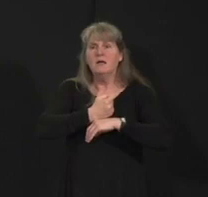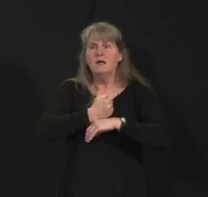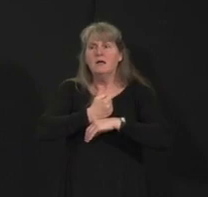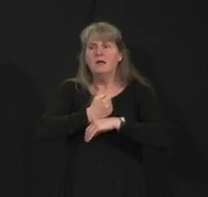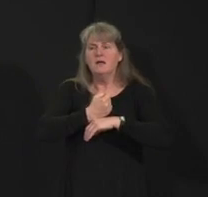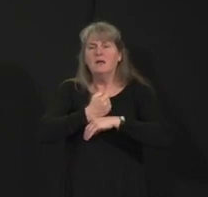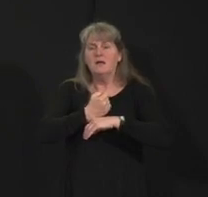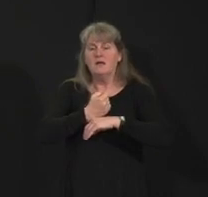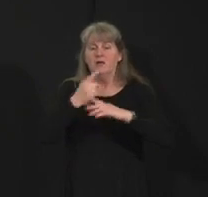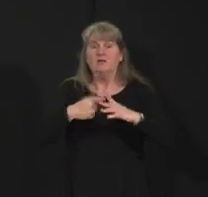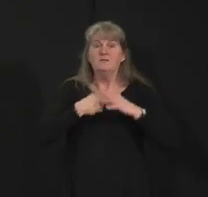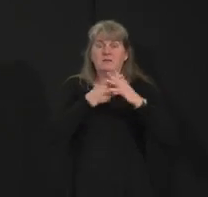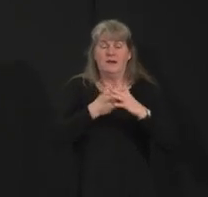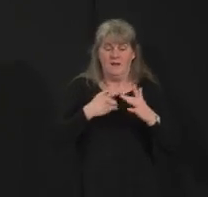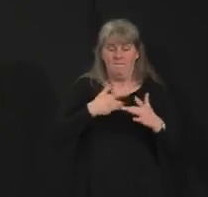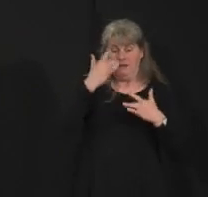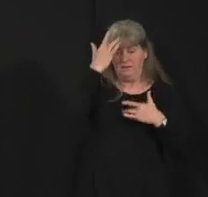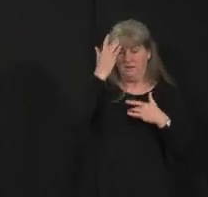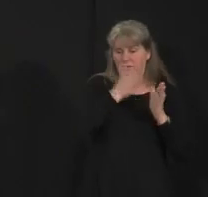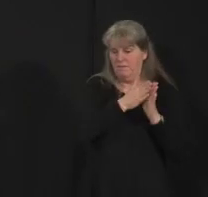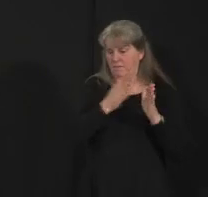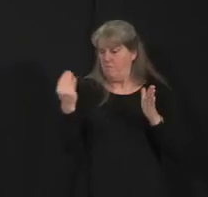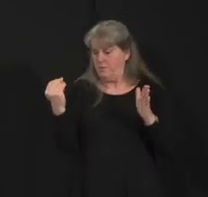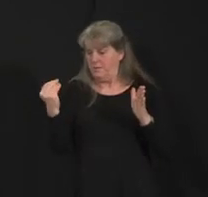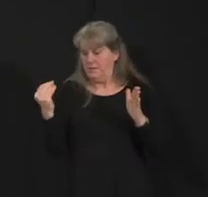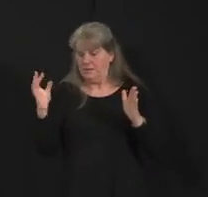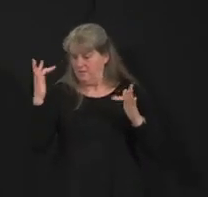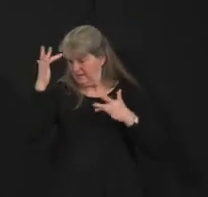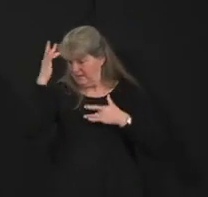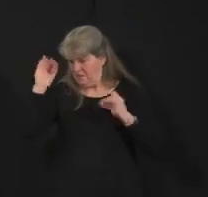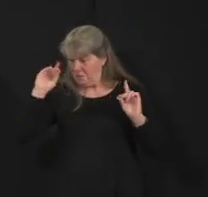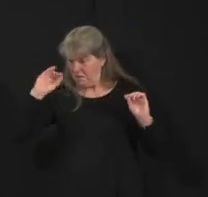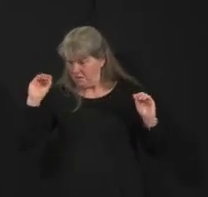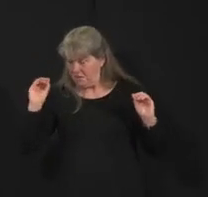onset of the symptoms. Then we are very confident that